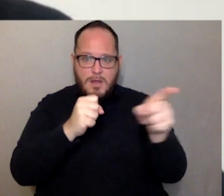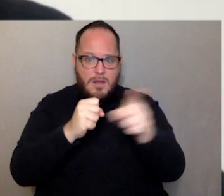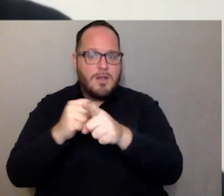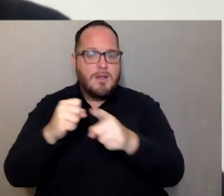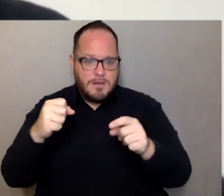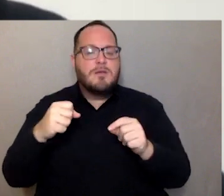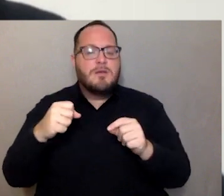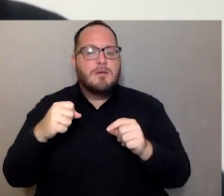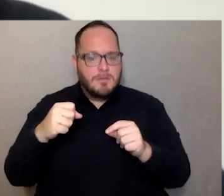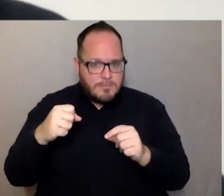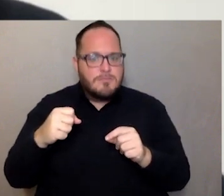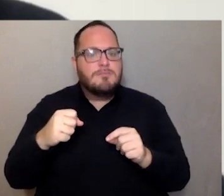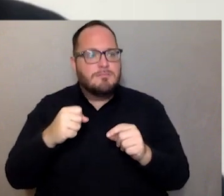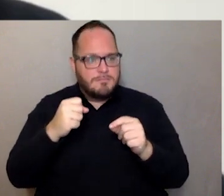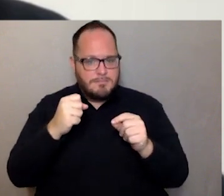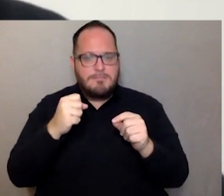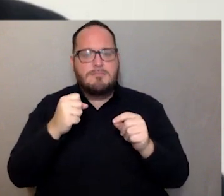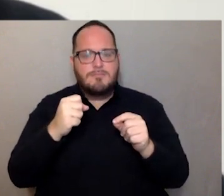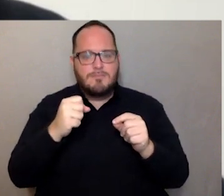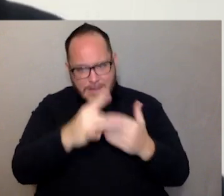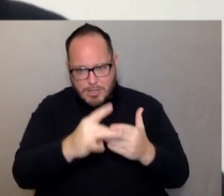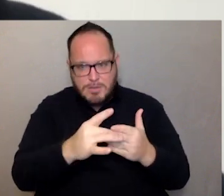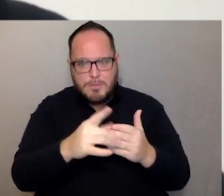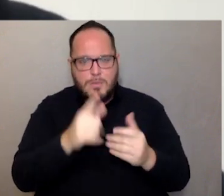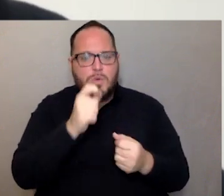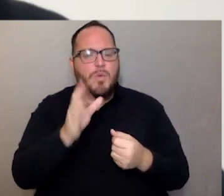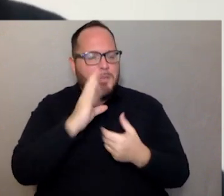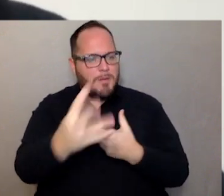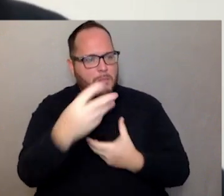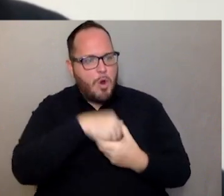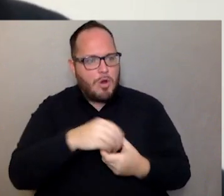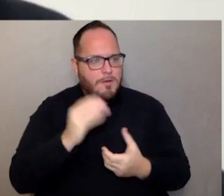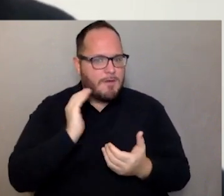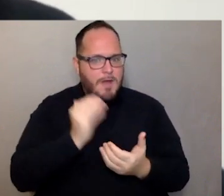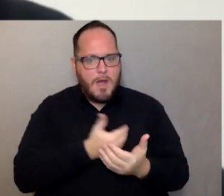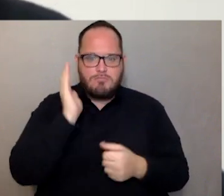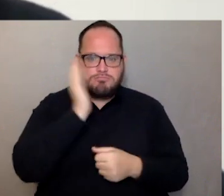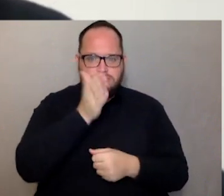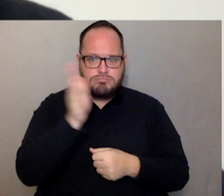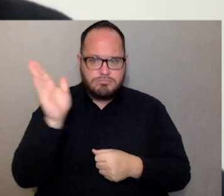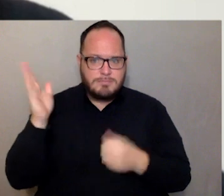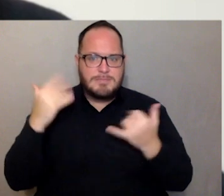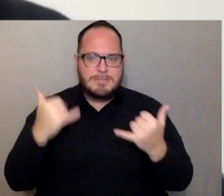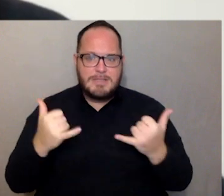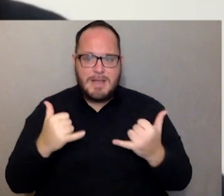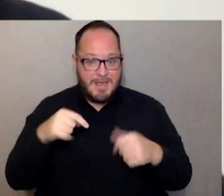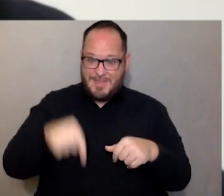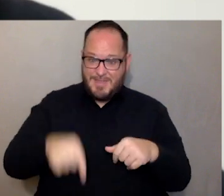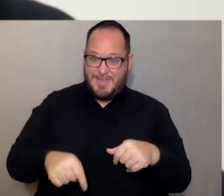MOVEMENT. THIS WOULD NOT HAVE BEEN POSSIBLE WITHOUT THAT INCREDIBLE, EVEN BIPARTISAN